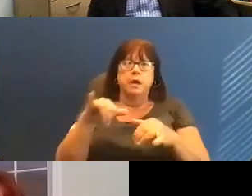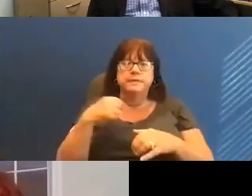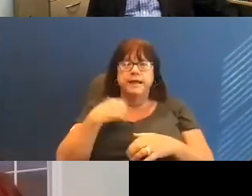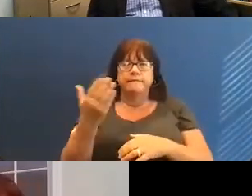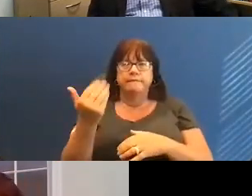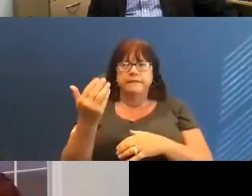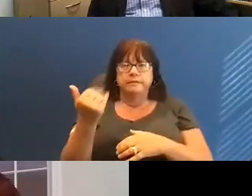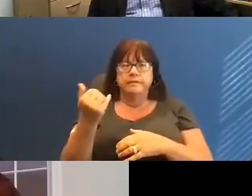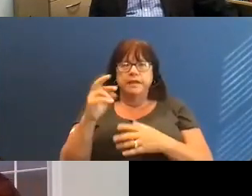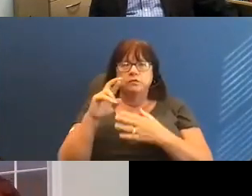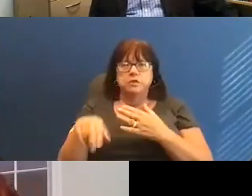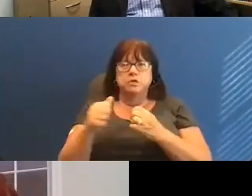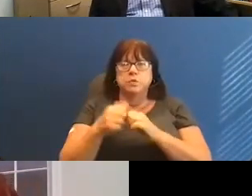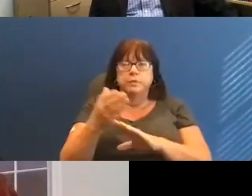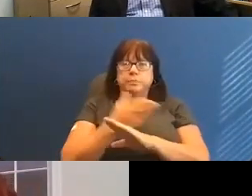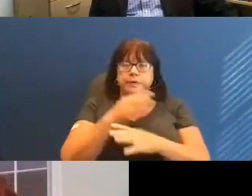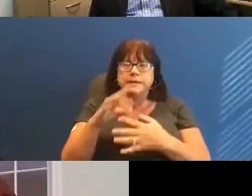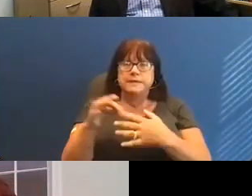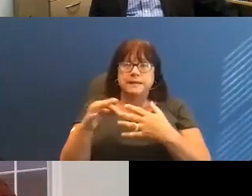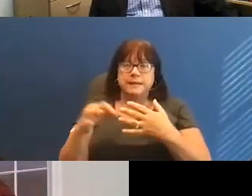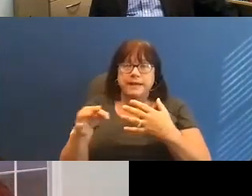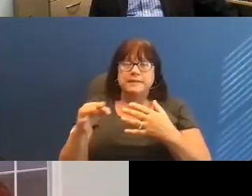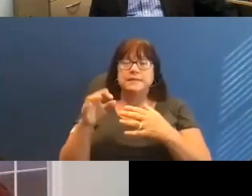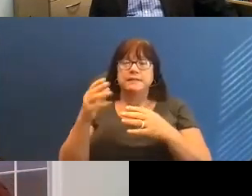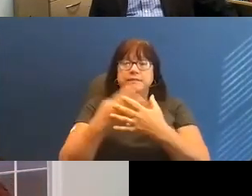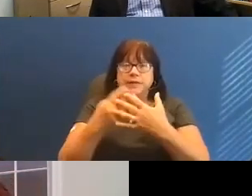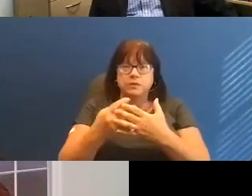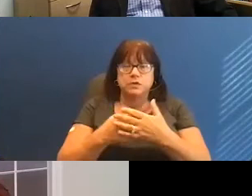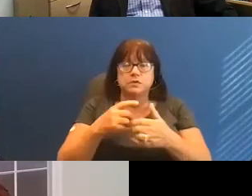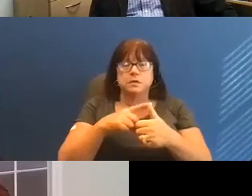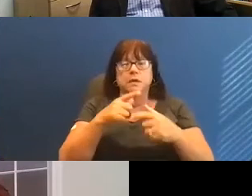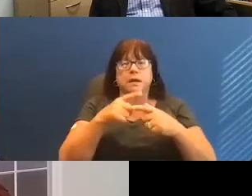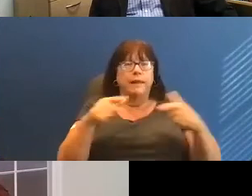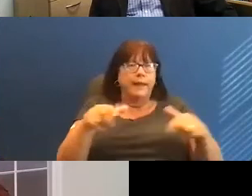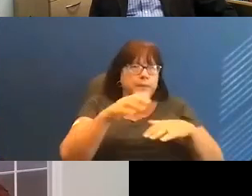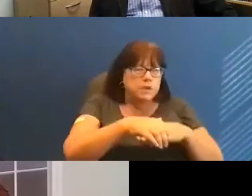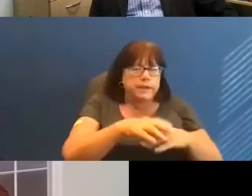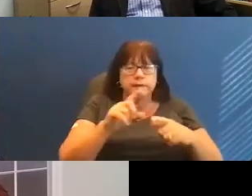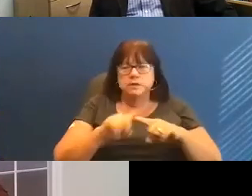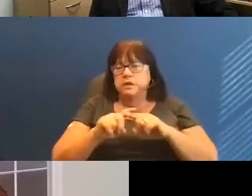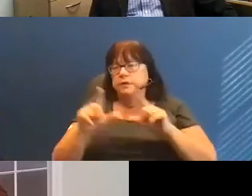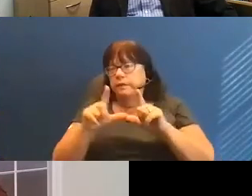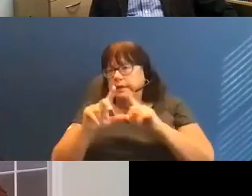filters with subject cultural geography language English, different license types, education level,